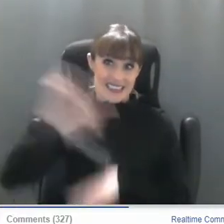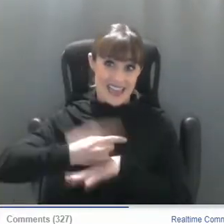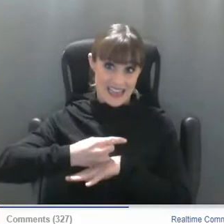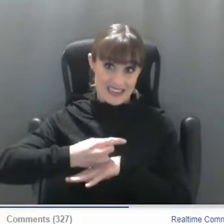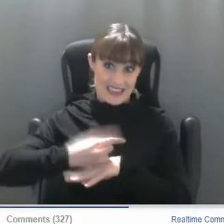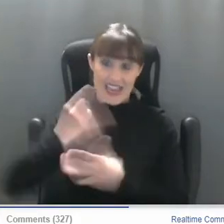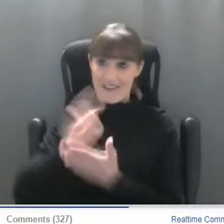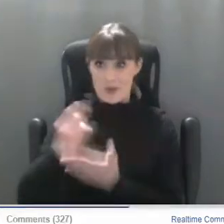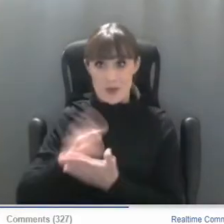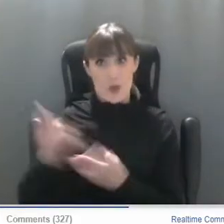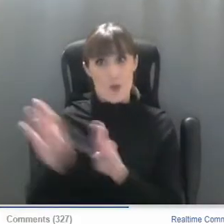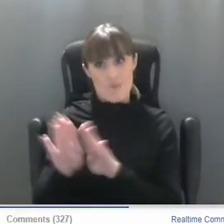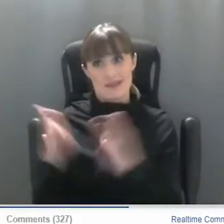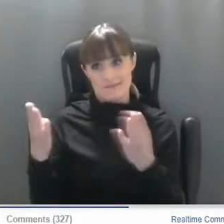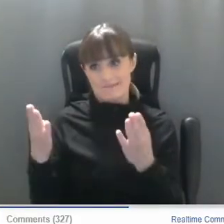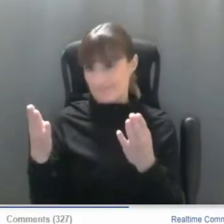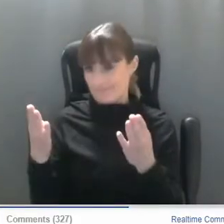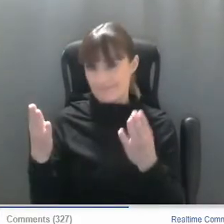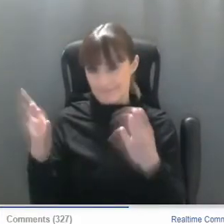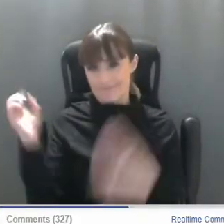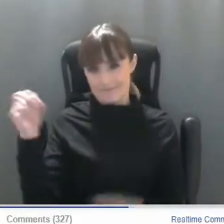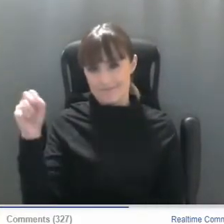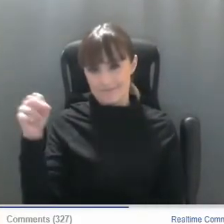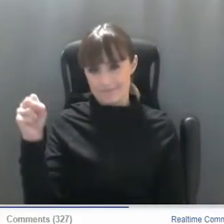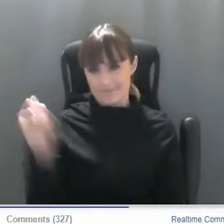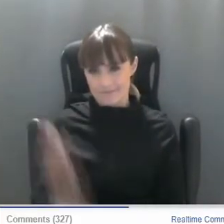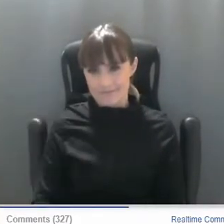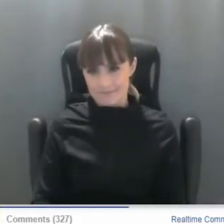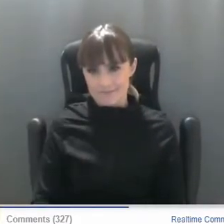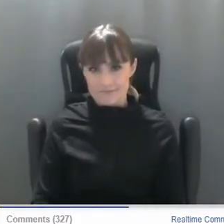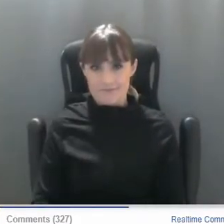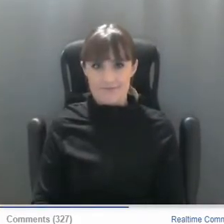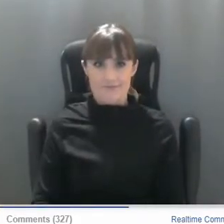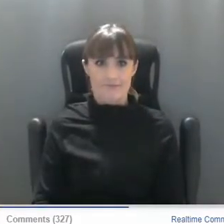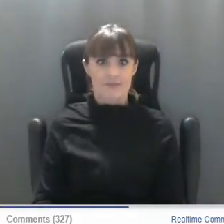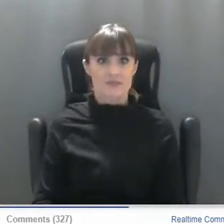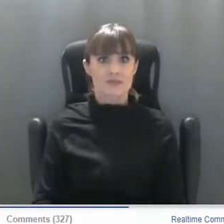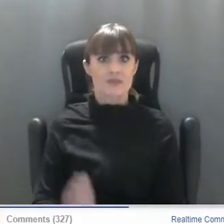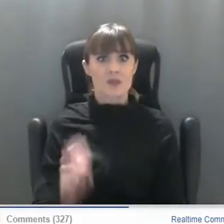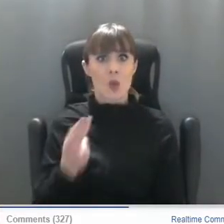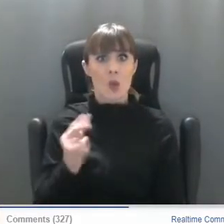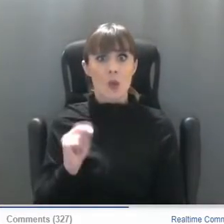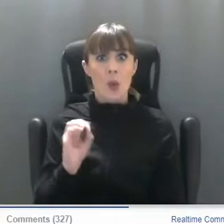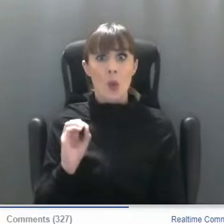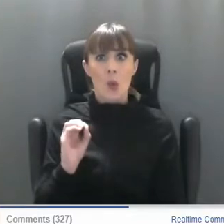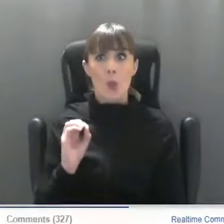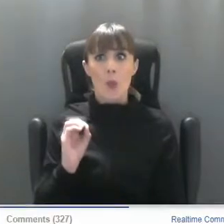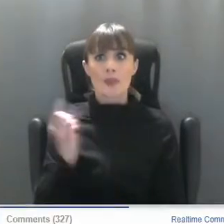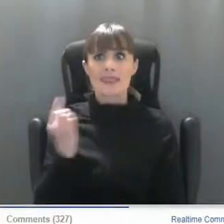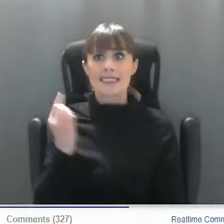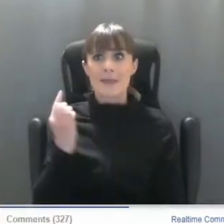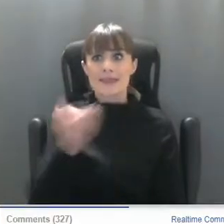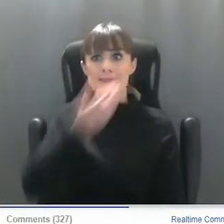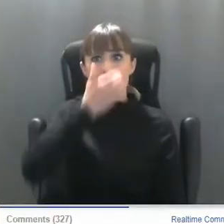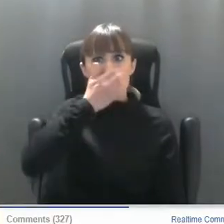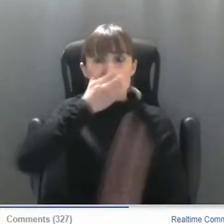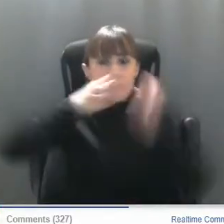community with donations, and- uh-oh, You guys, someone's mask. I don't have gloves